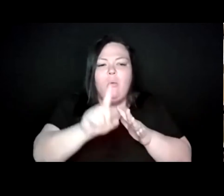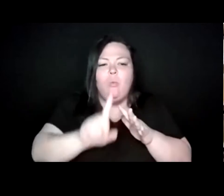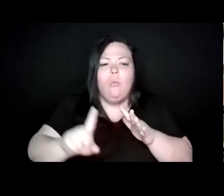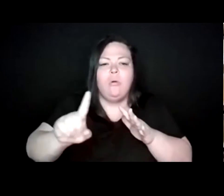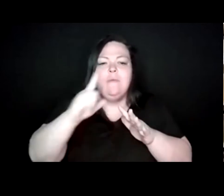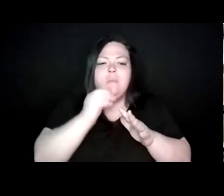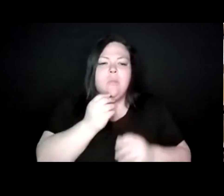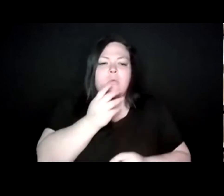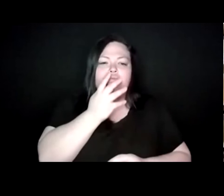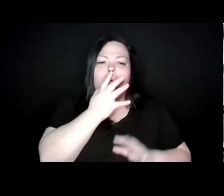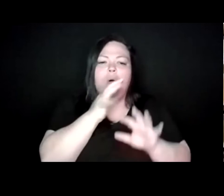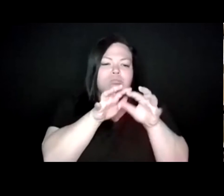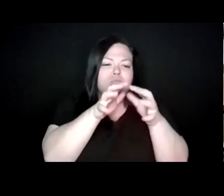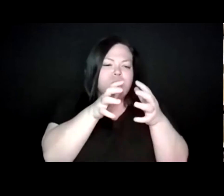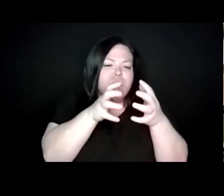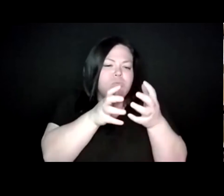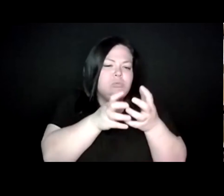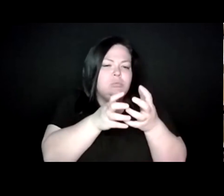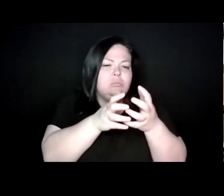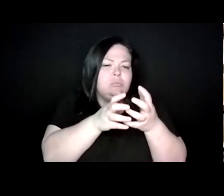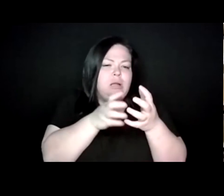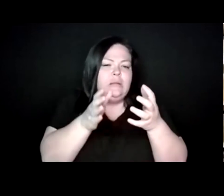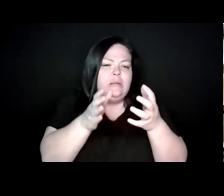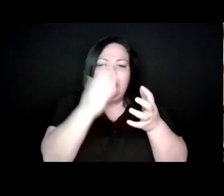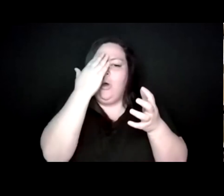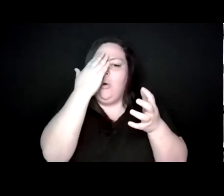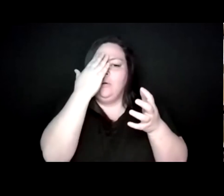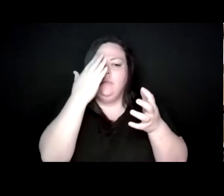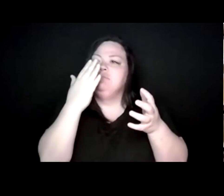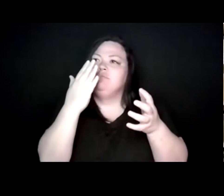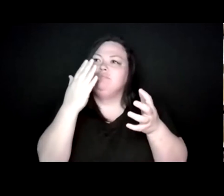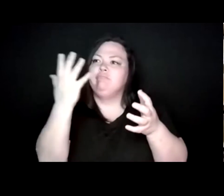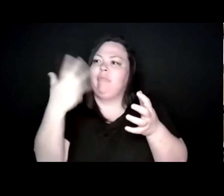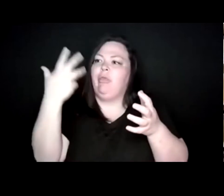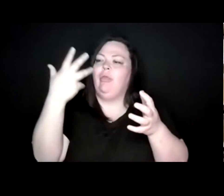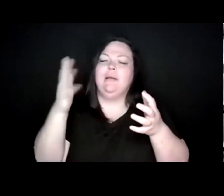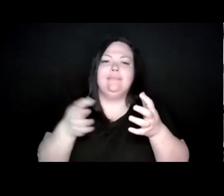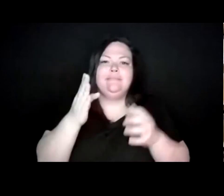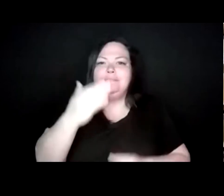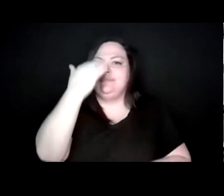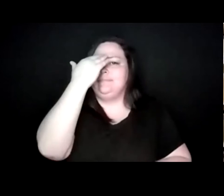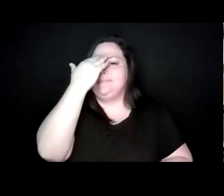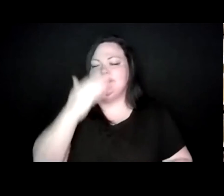encasing of organic matter/ could know it had ever been left.